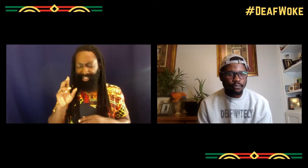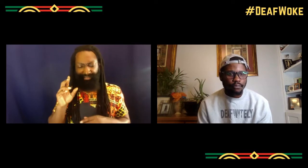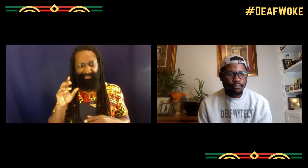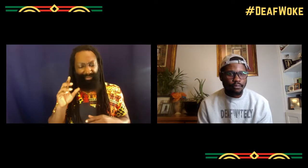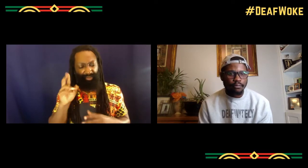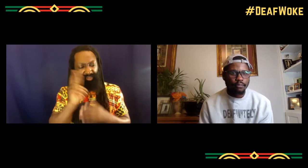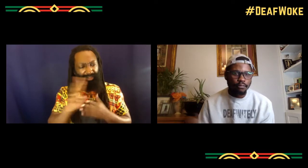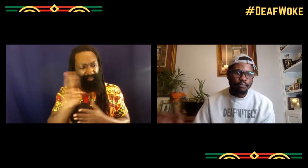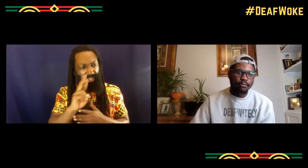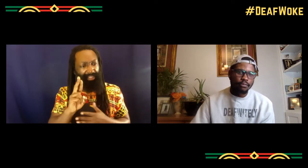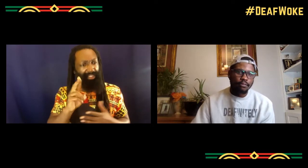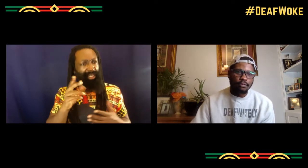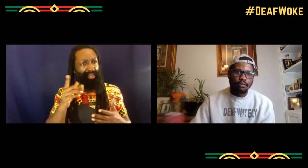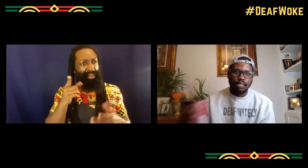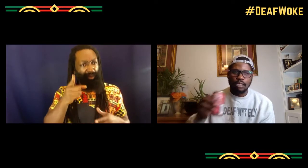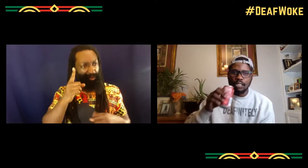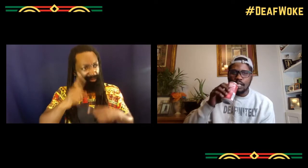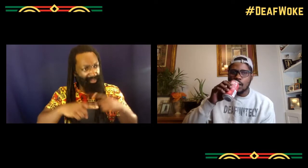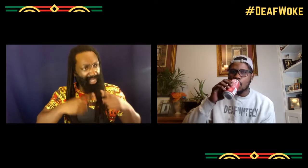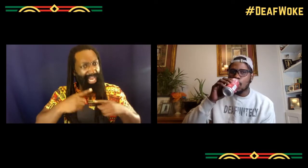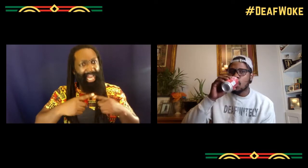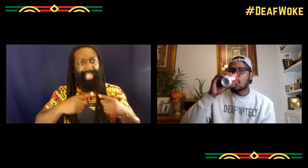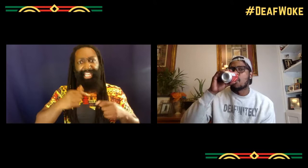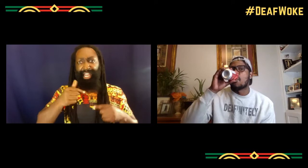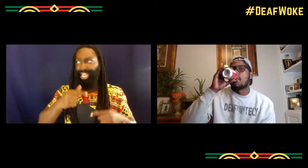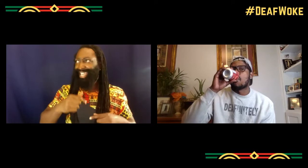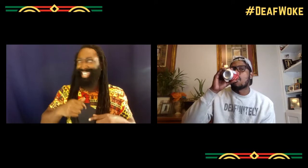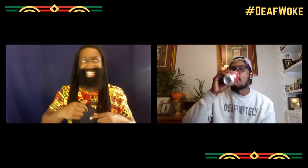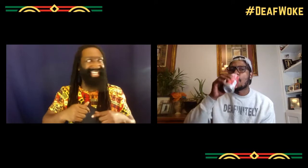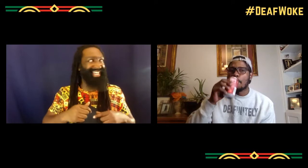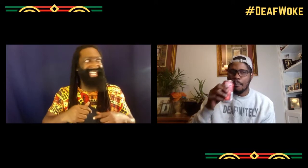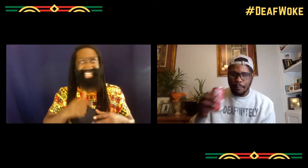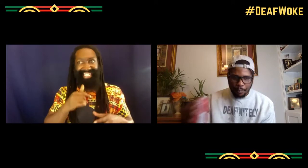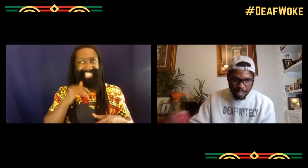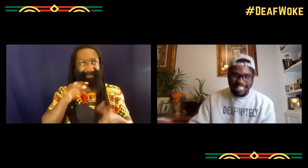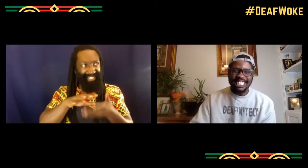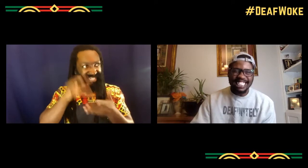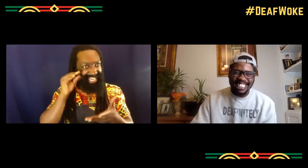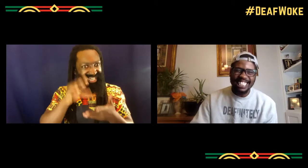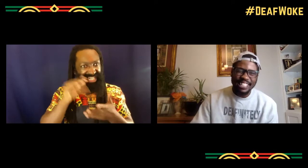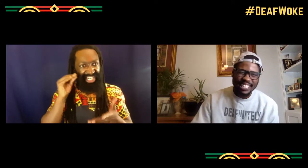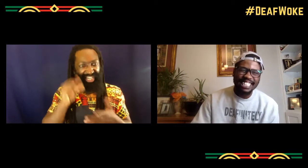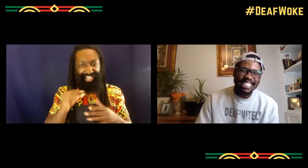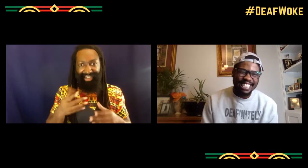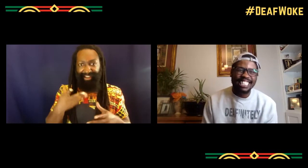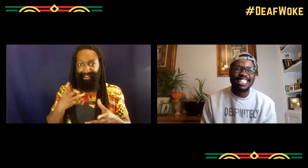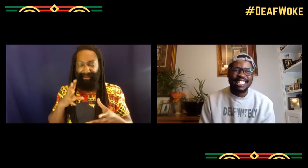going in to Gallaudet University and you were signing and you're just kinda looking around